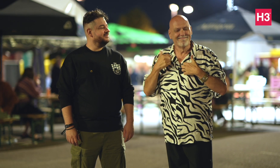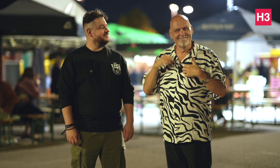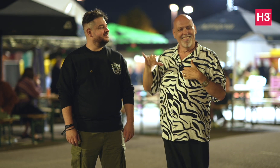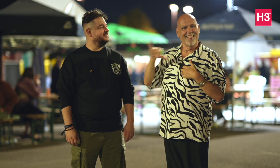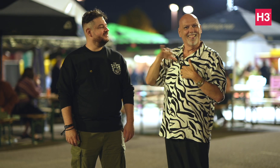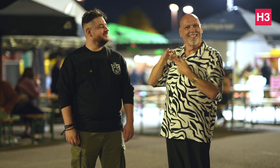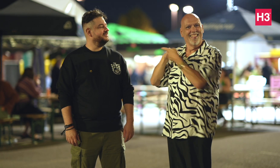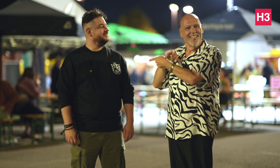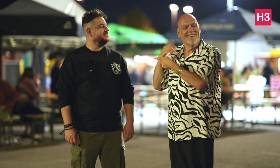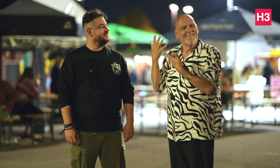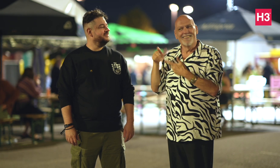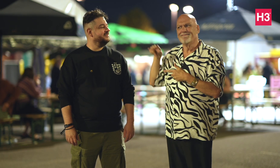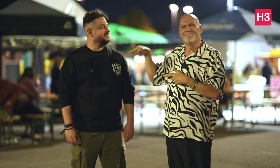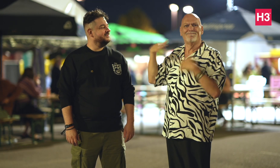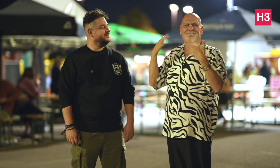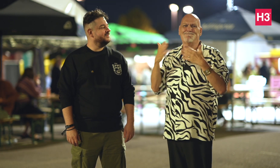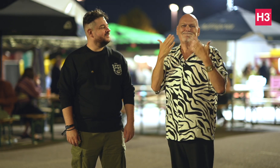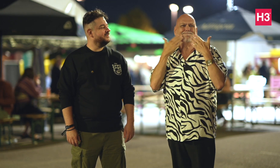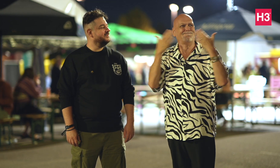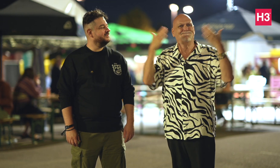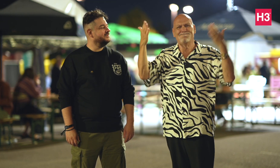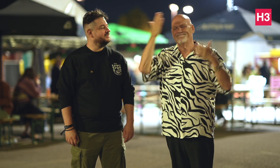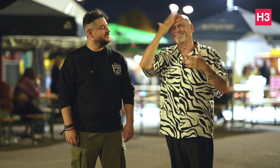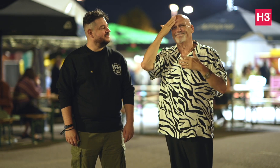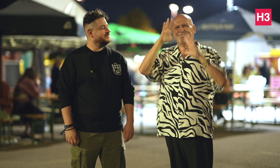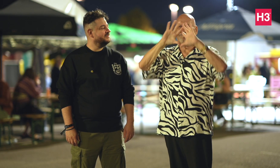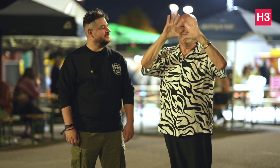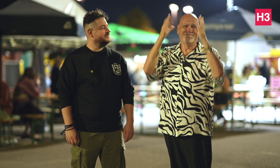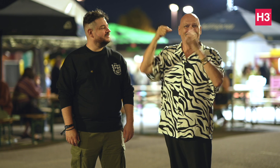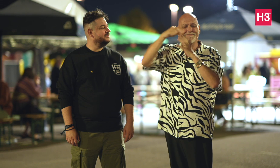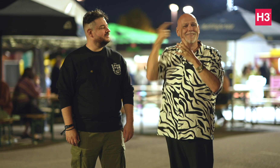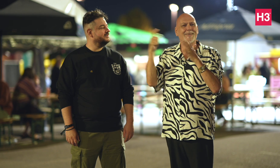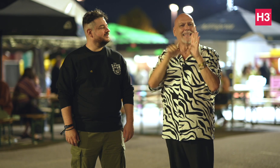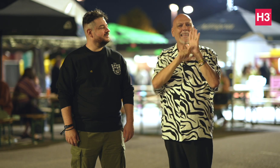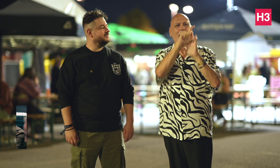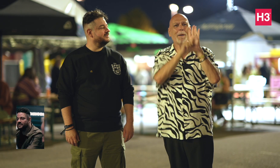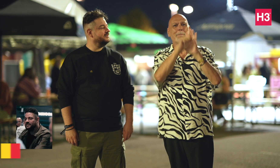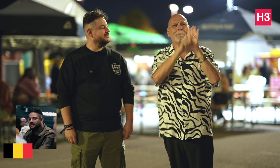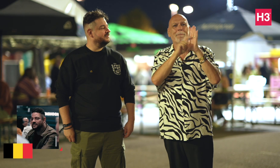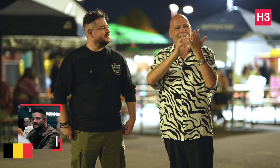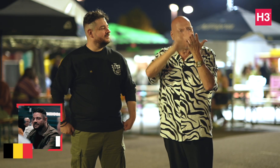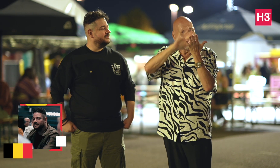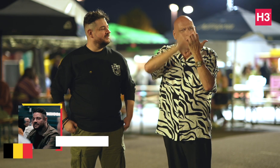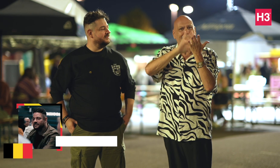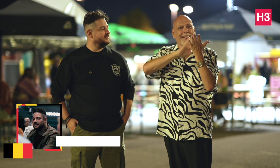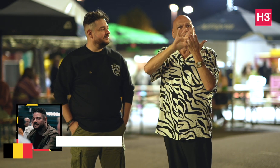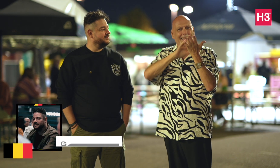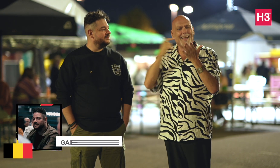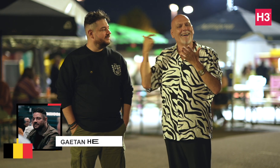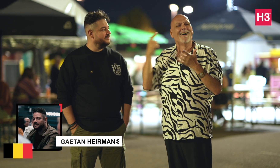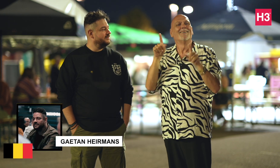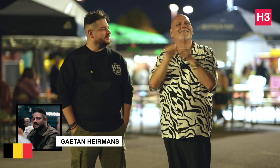I chose him because he’s a well-known Instagrammer,